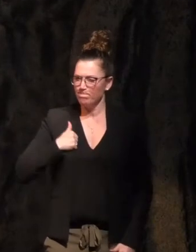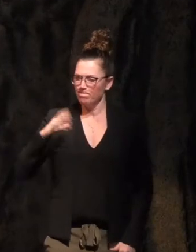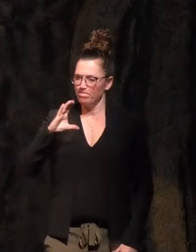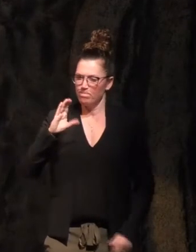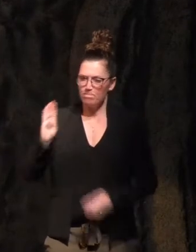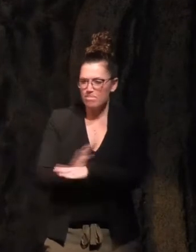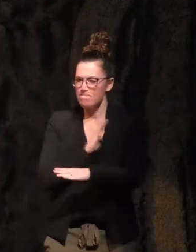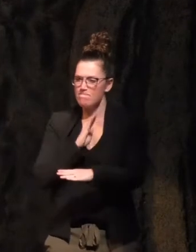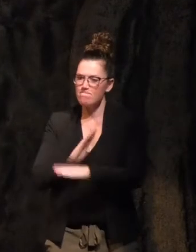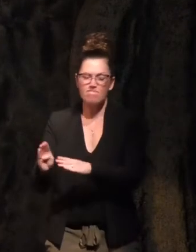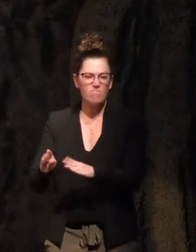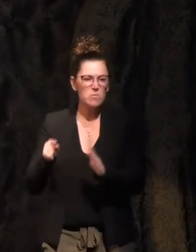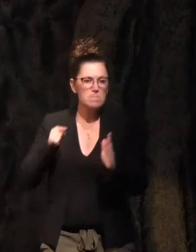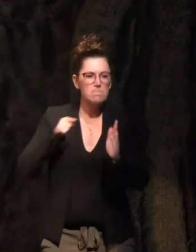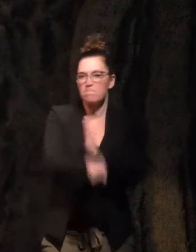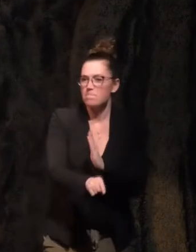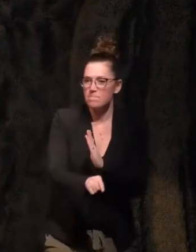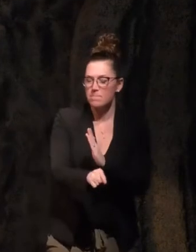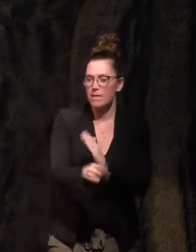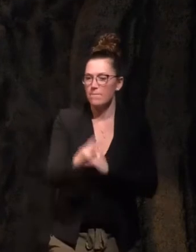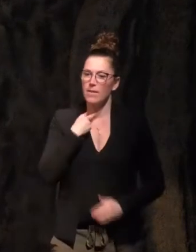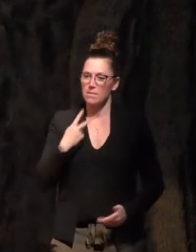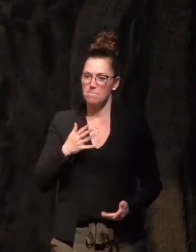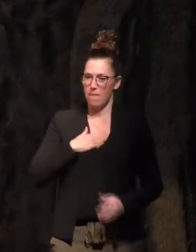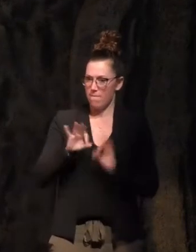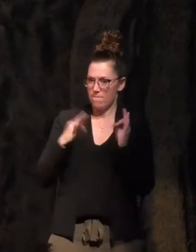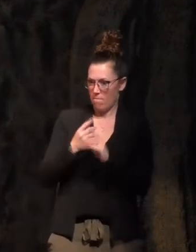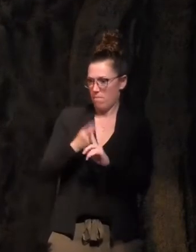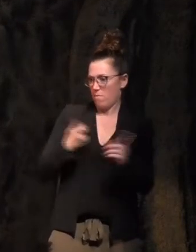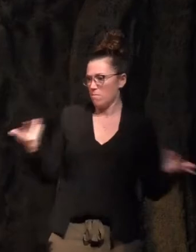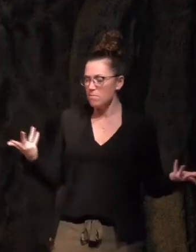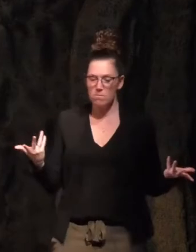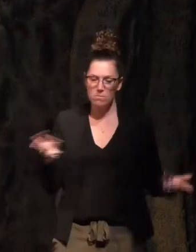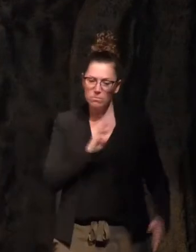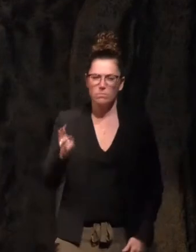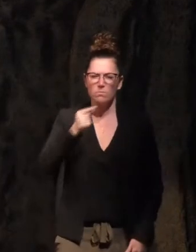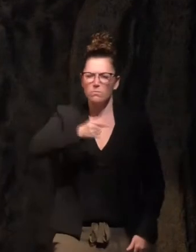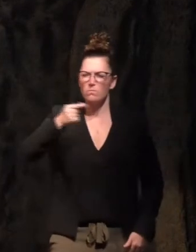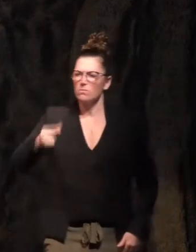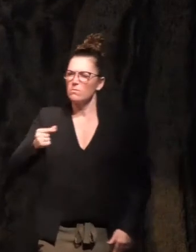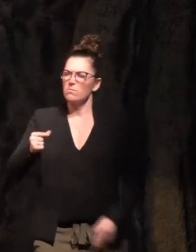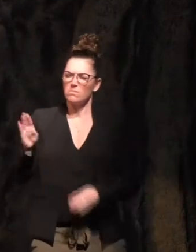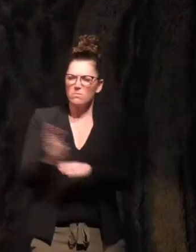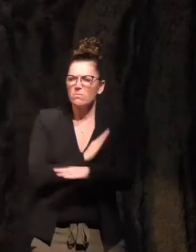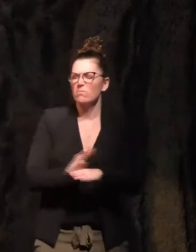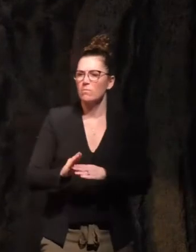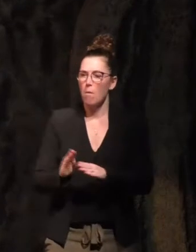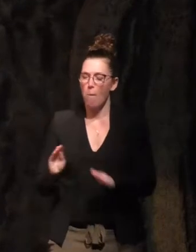in a region of the world my family is from. Where western governments and corporations have been bribing murderous dictators